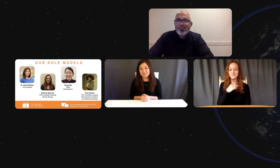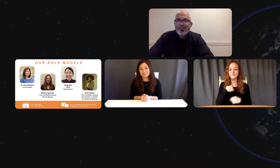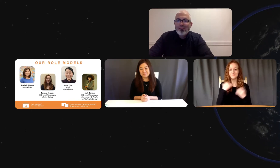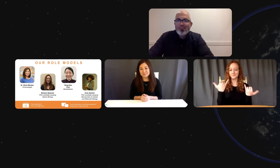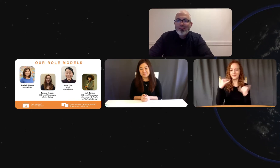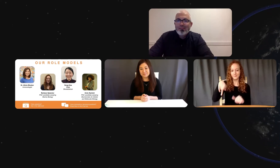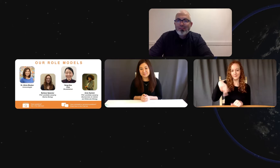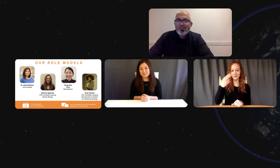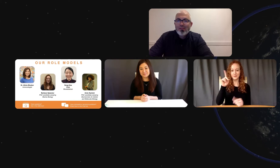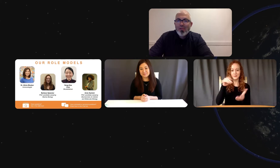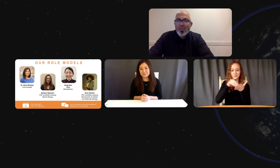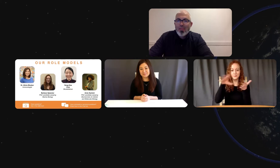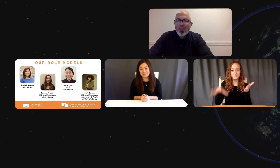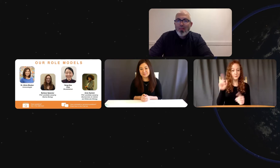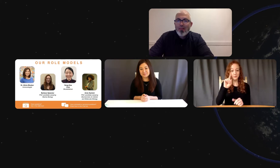from? Yes.